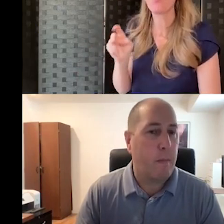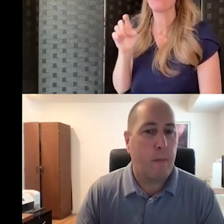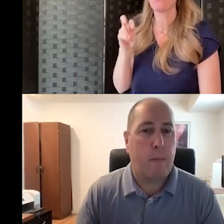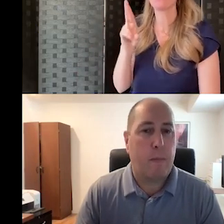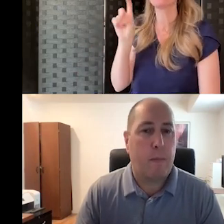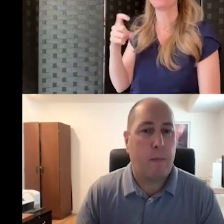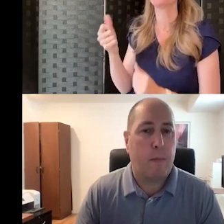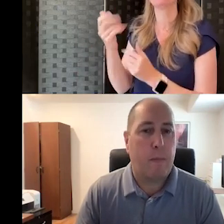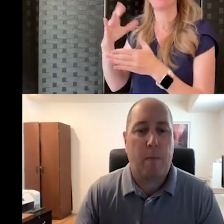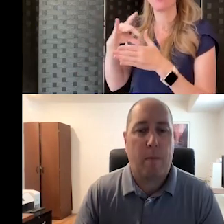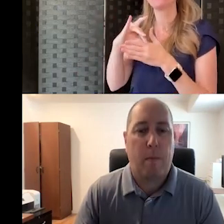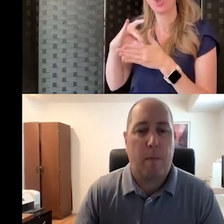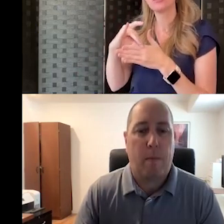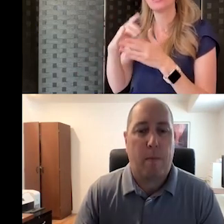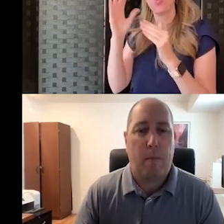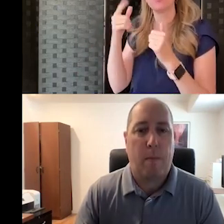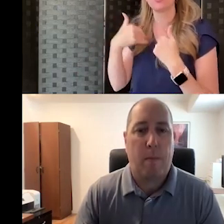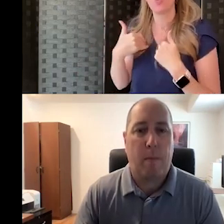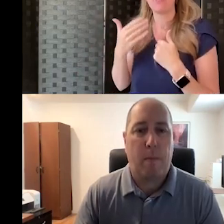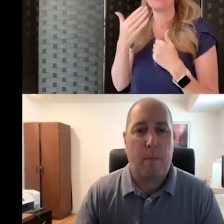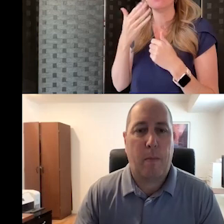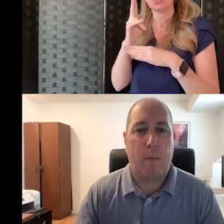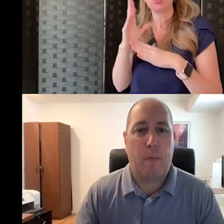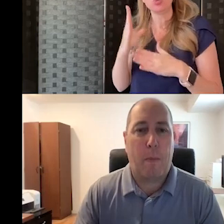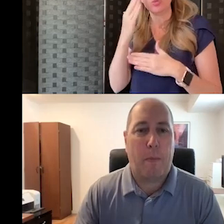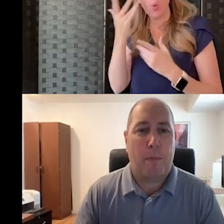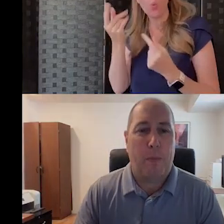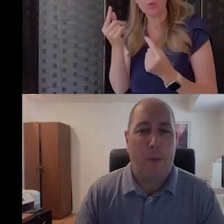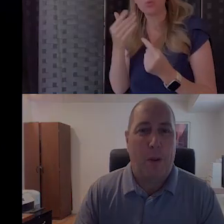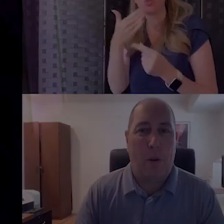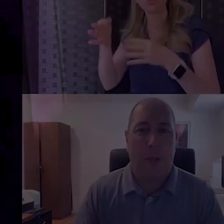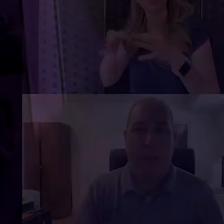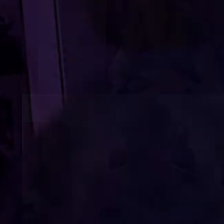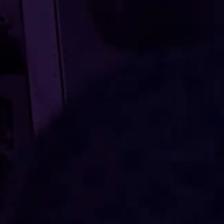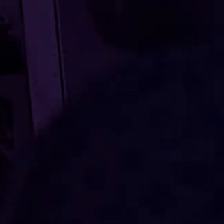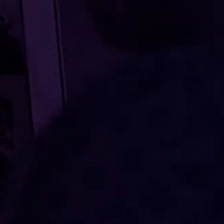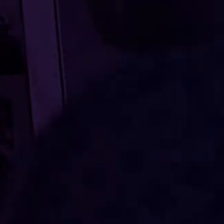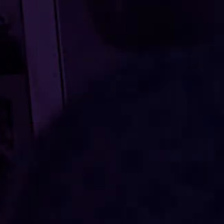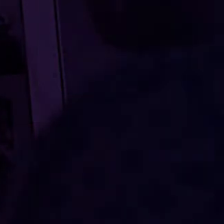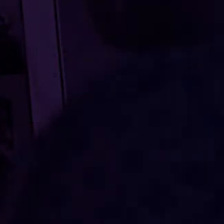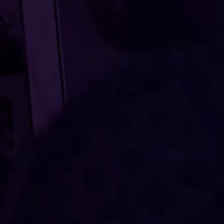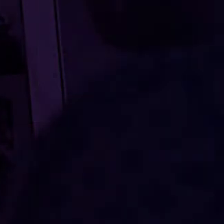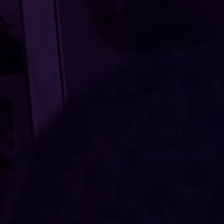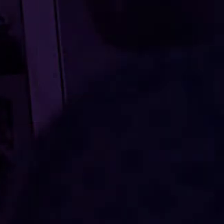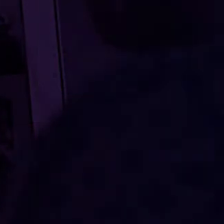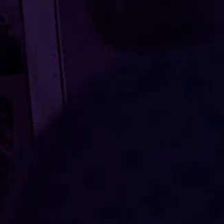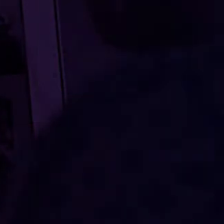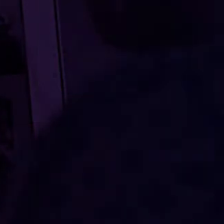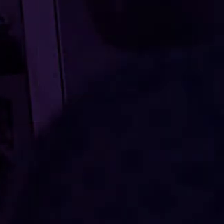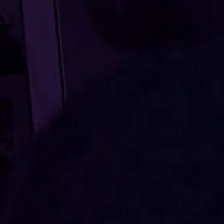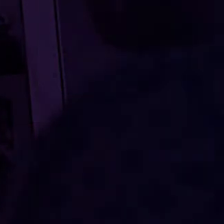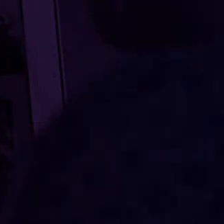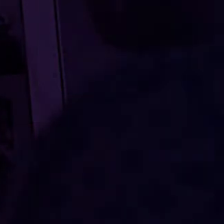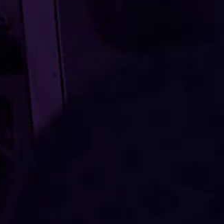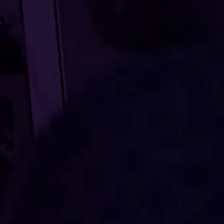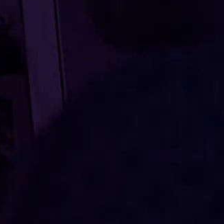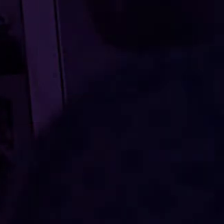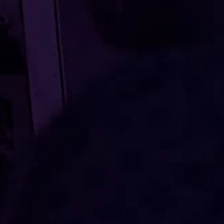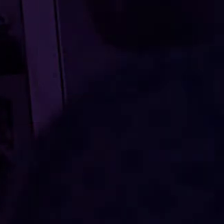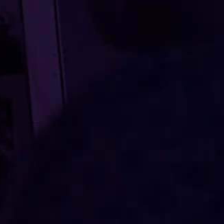context and hope you have trained users and good instructions.